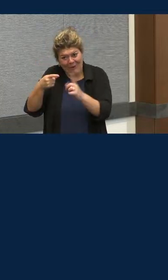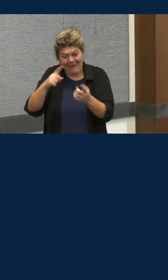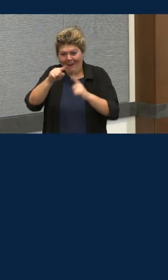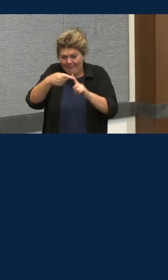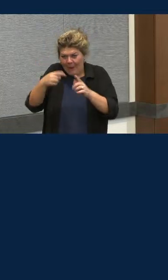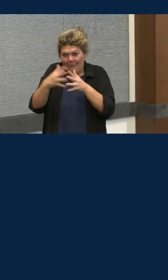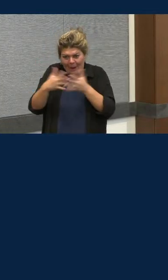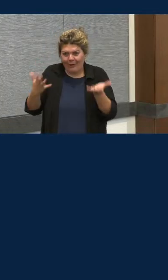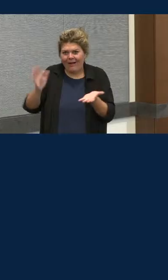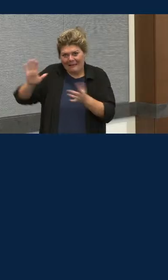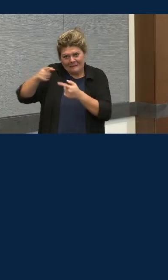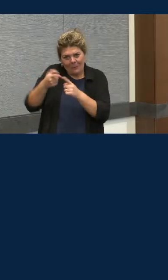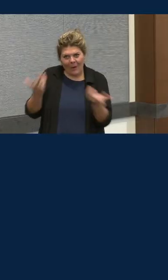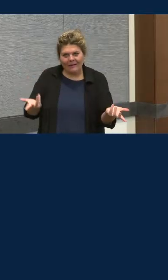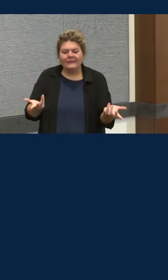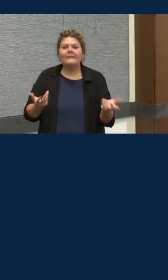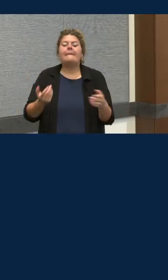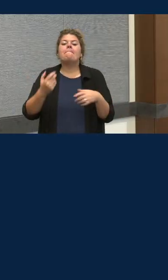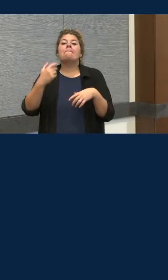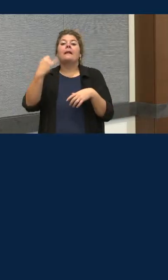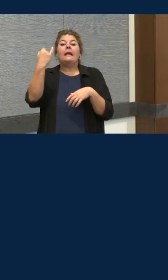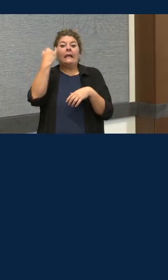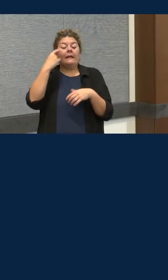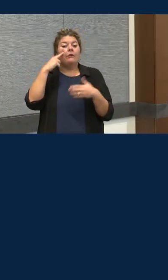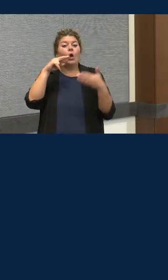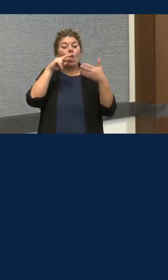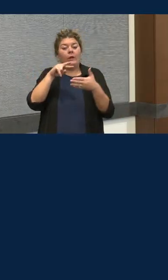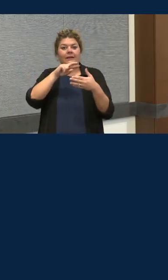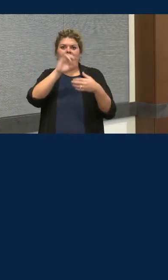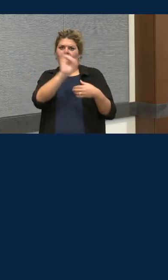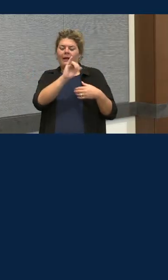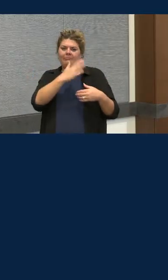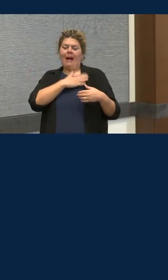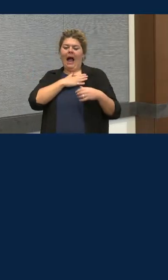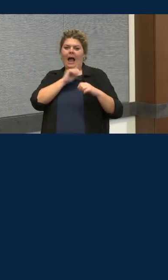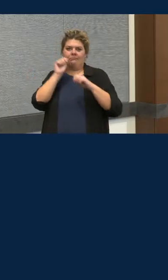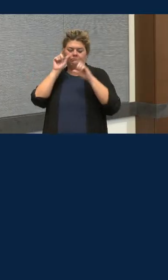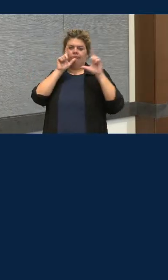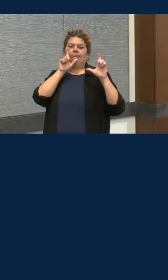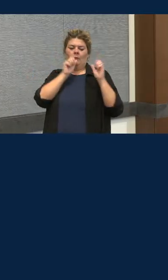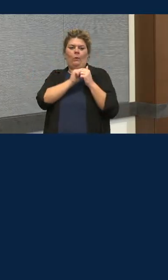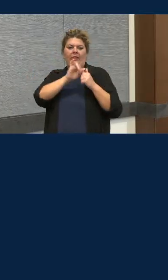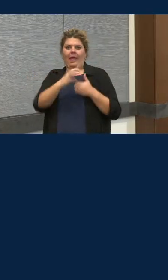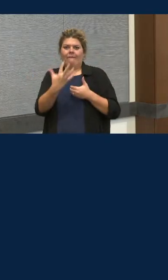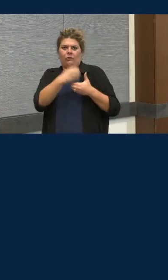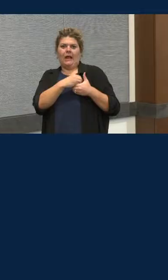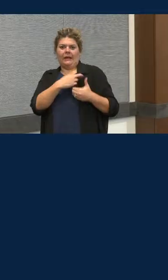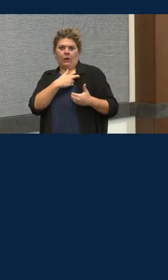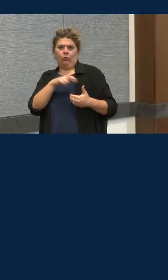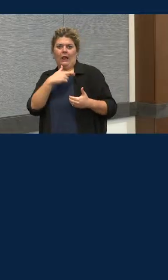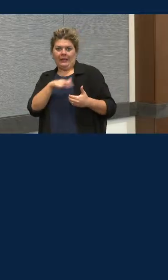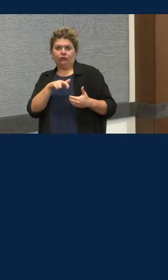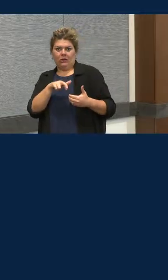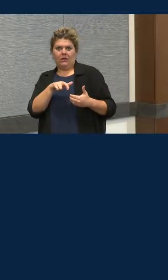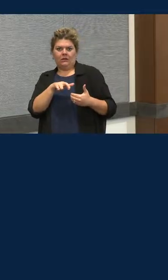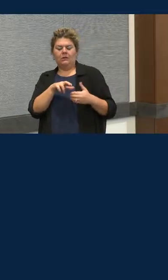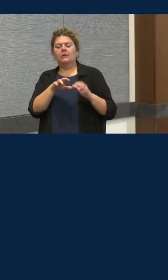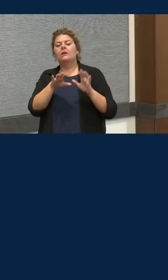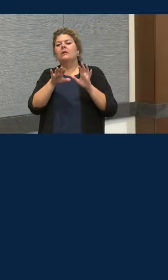think if you're looking at I was at the vernacular religion